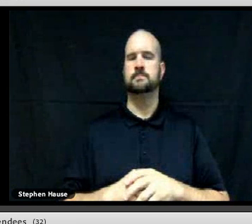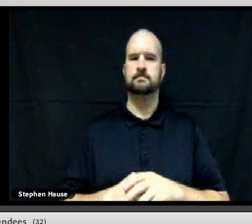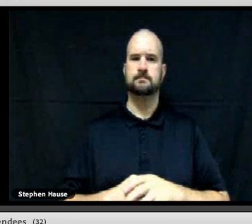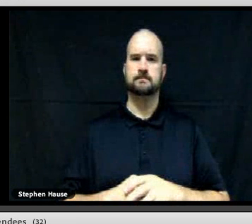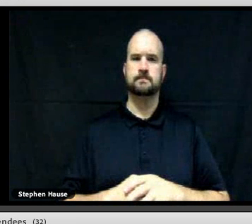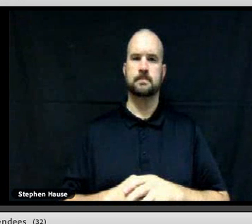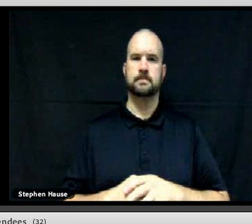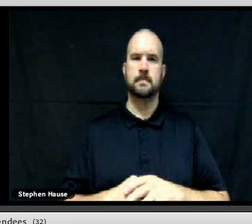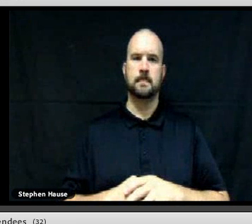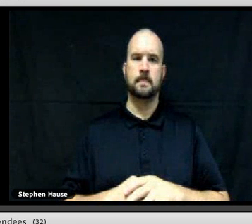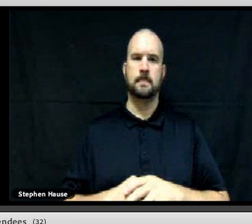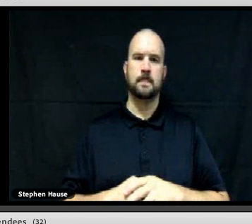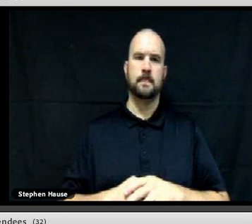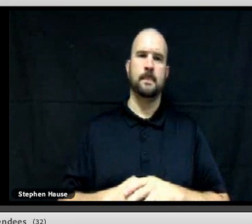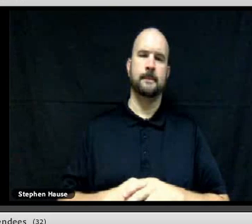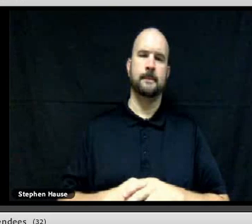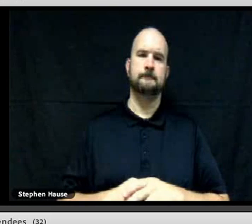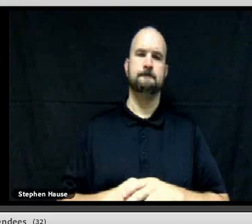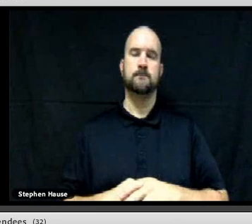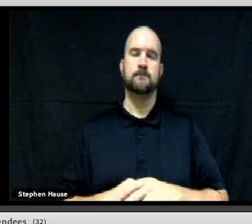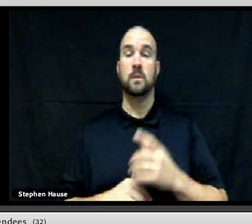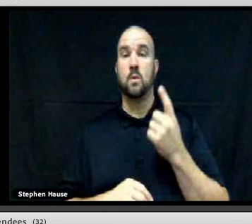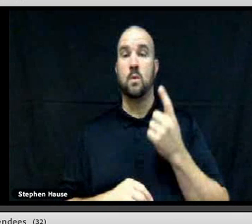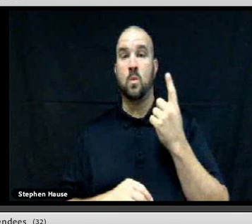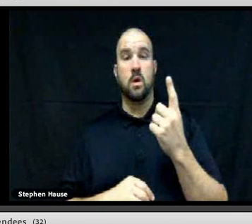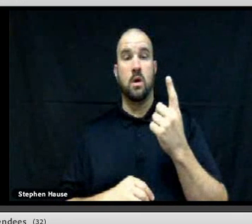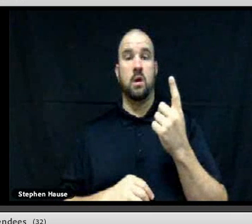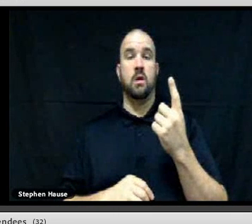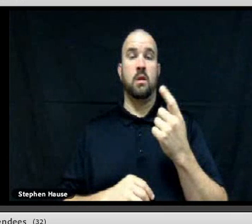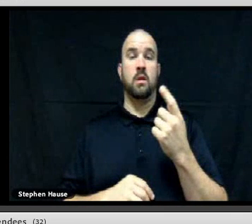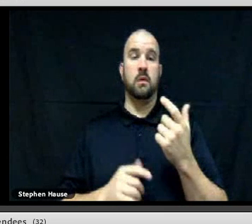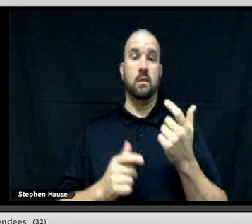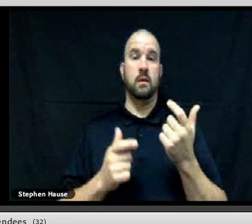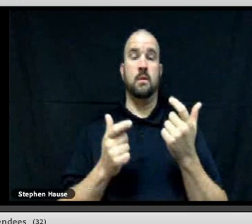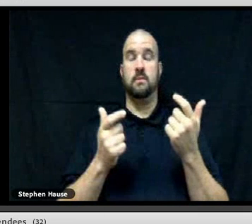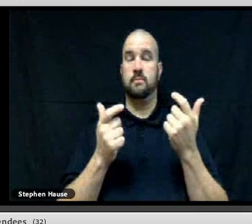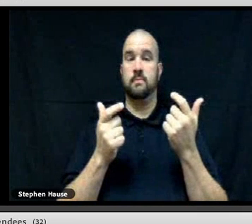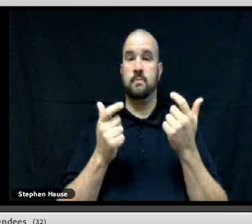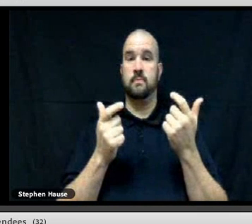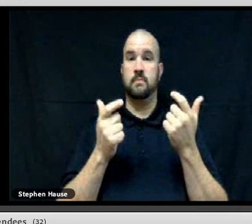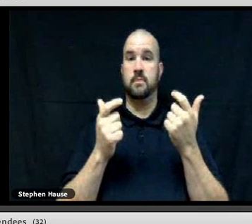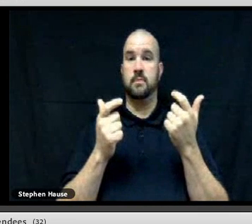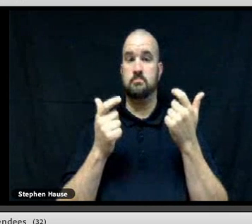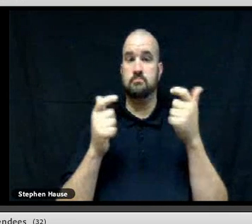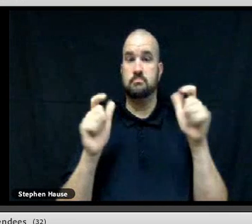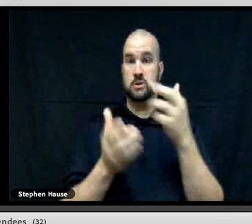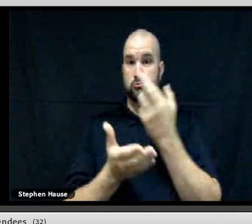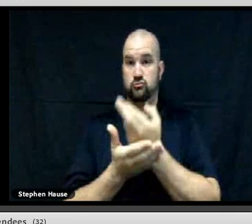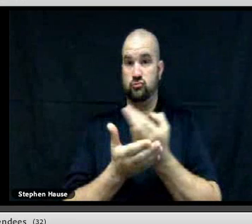So, one of the main resources that DPLA provides is, uh, their exhibitions.